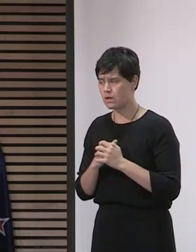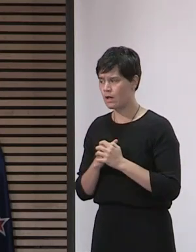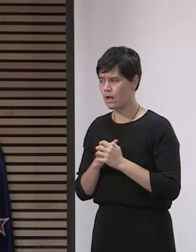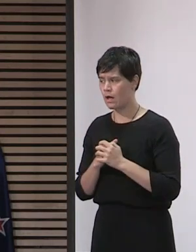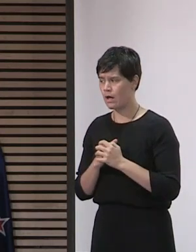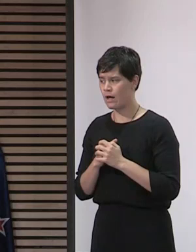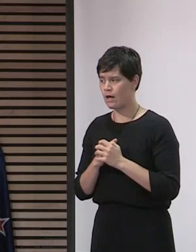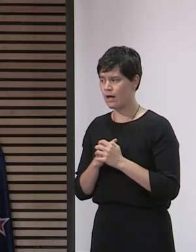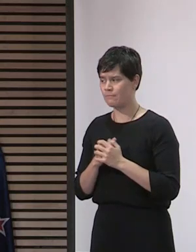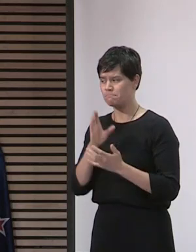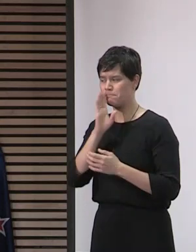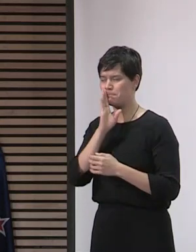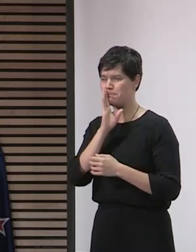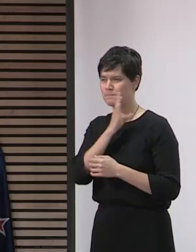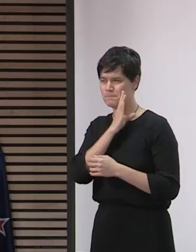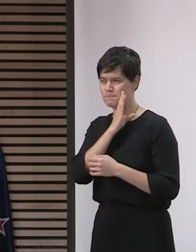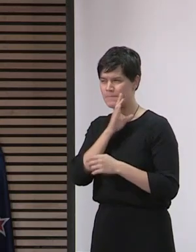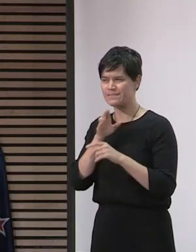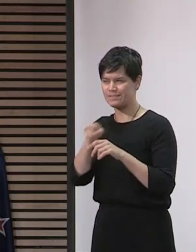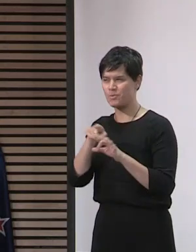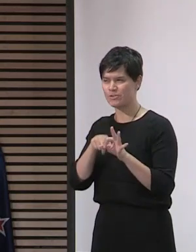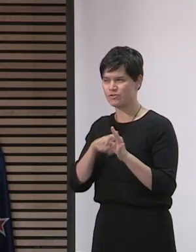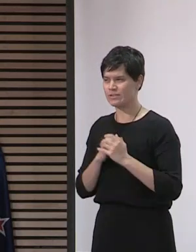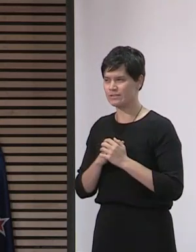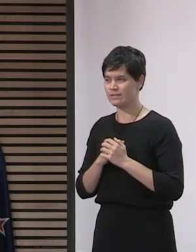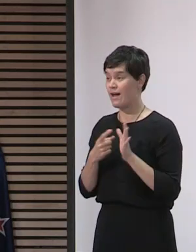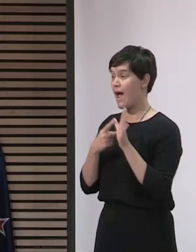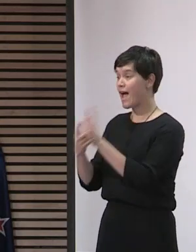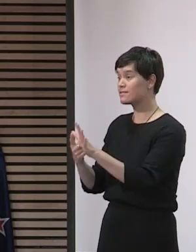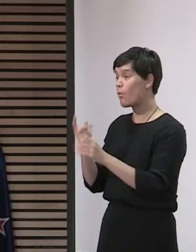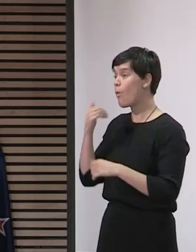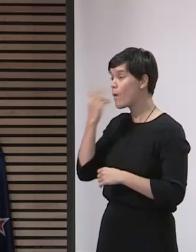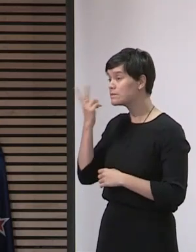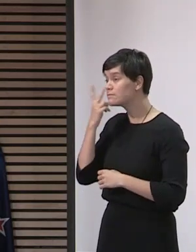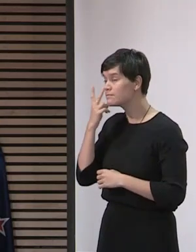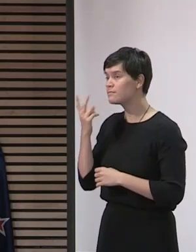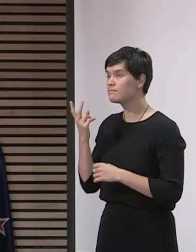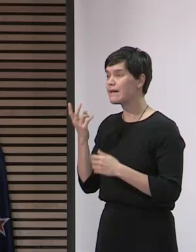on. Does that concern you? The government books will be under pressure.